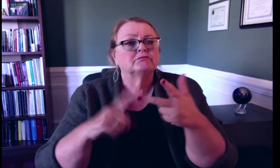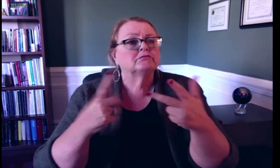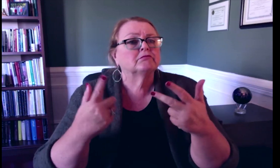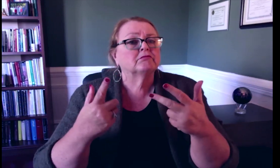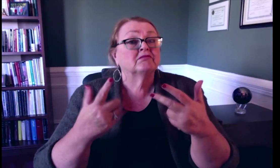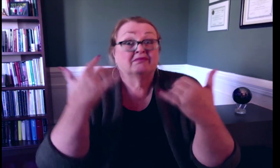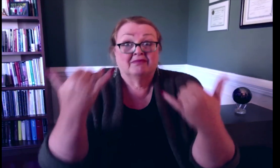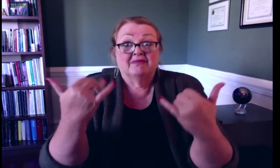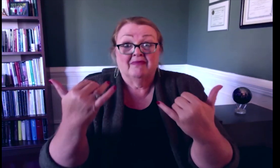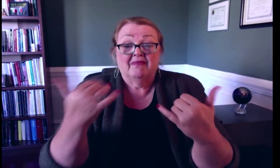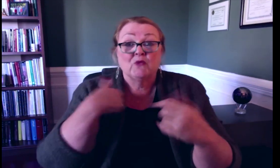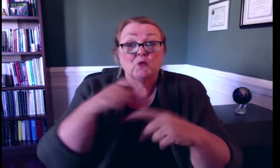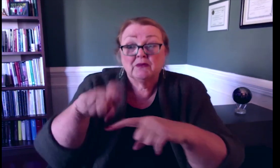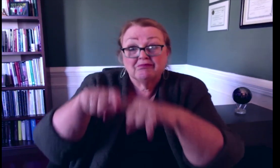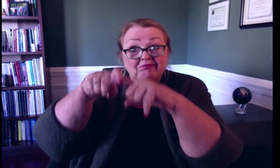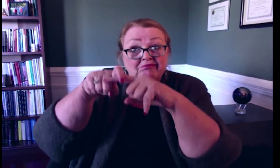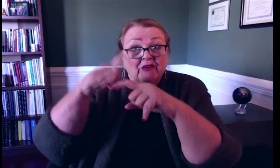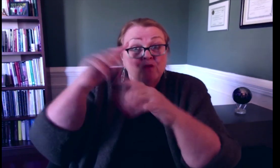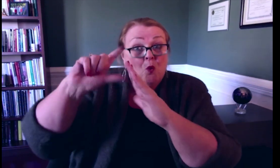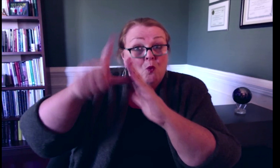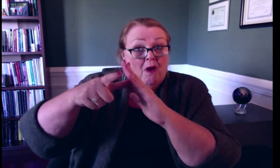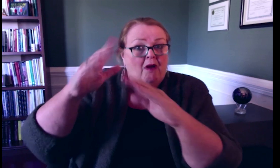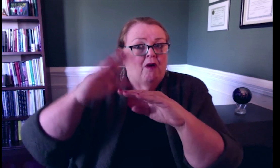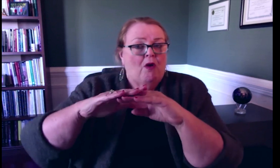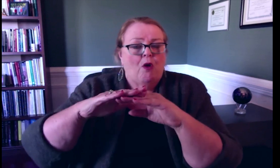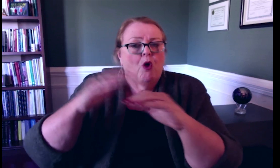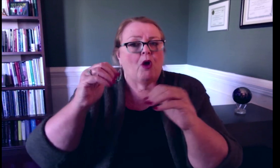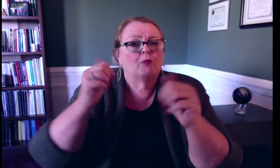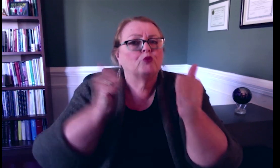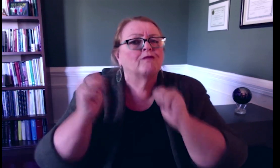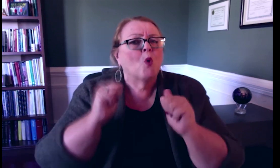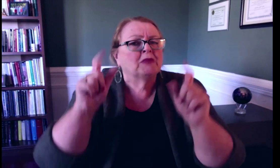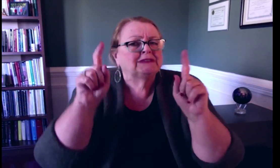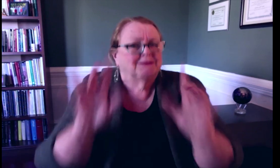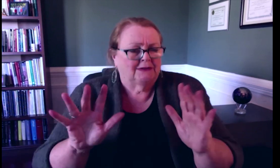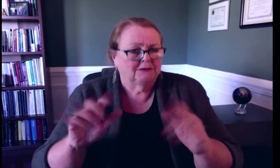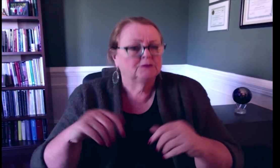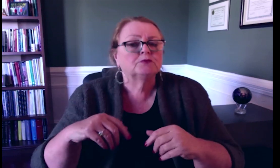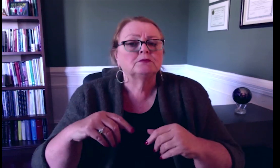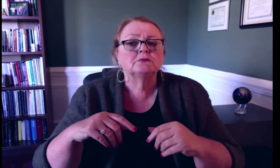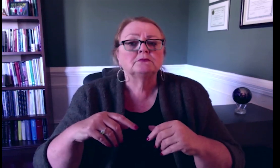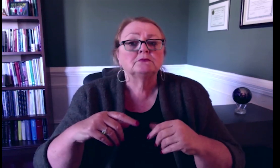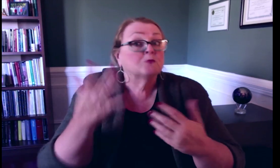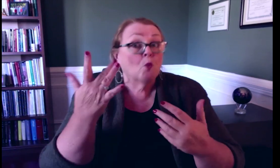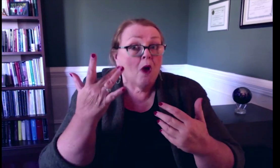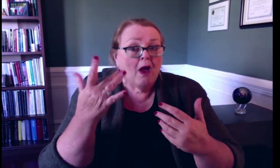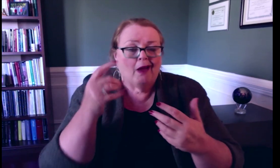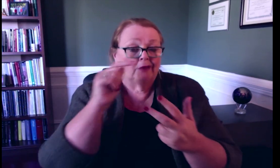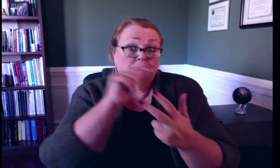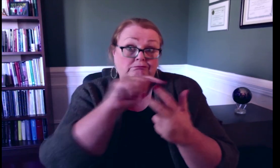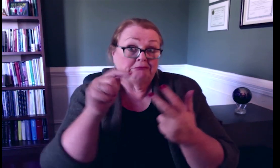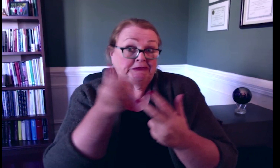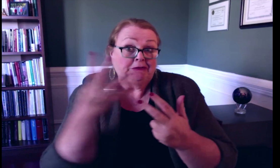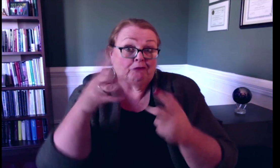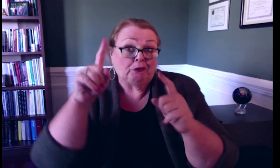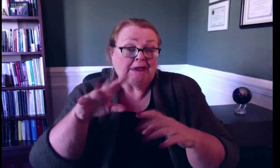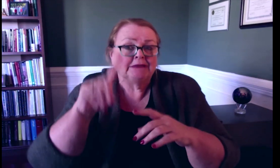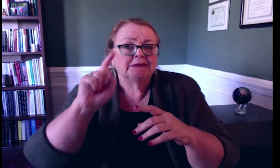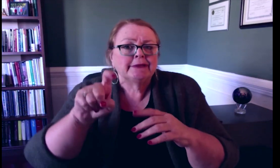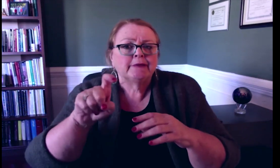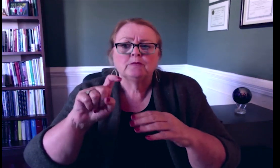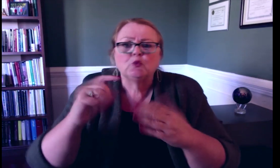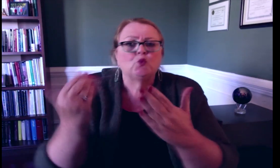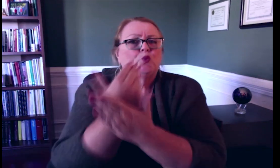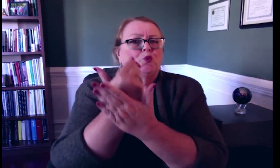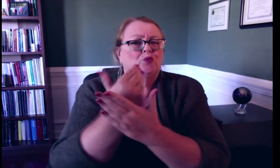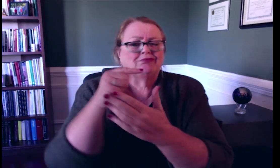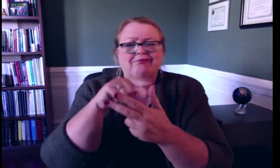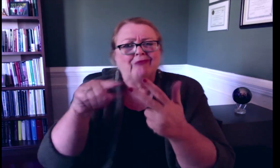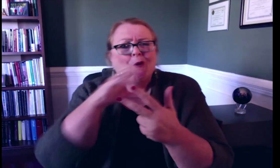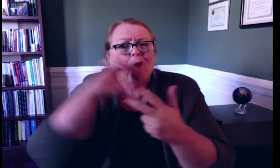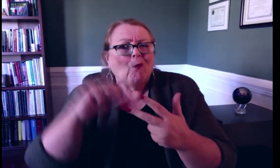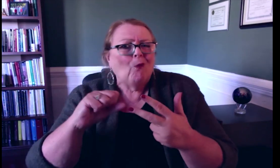with the current moratorium on performance testing due to several tests being old and